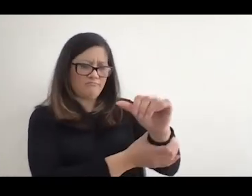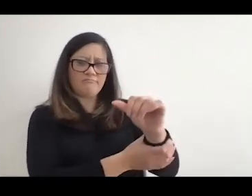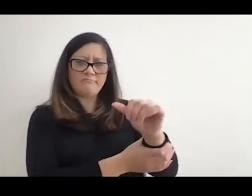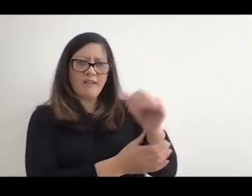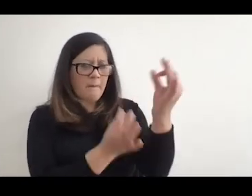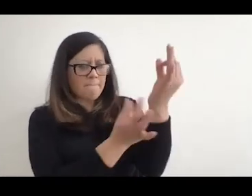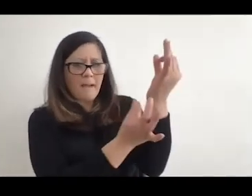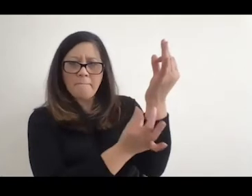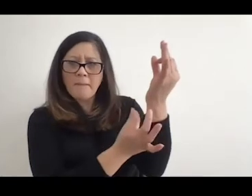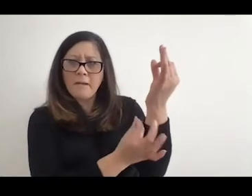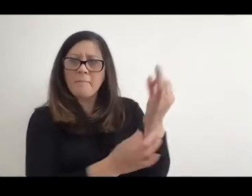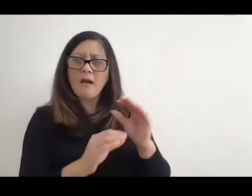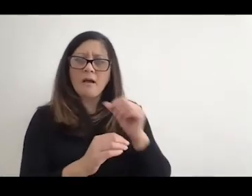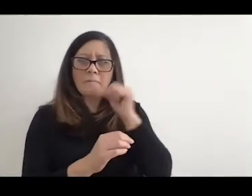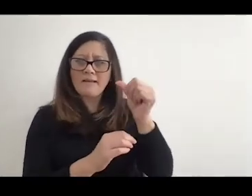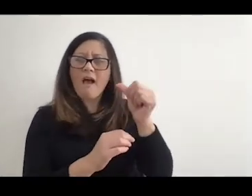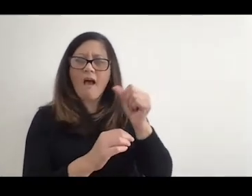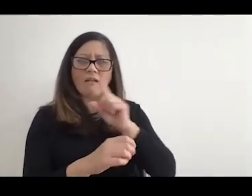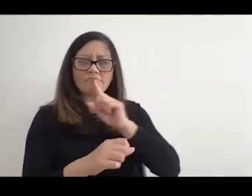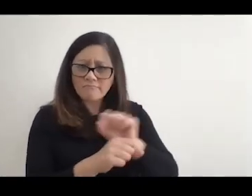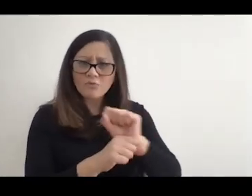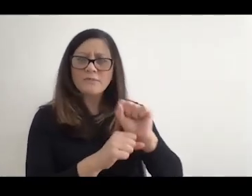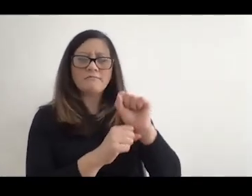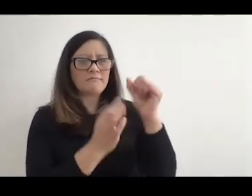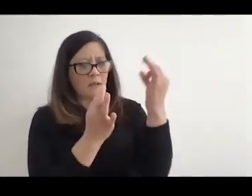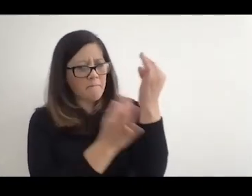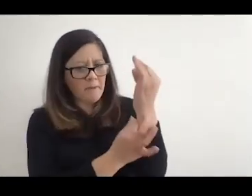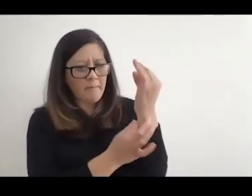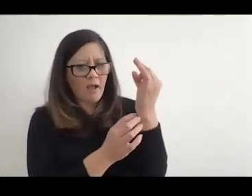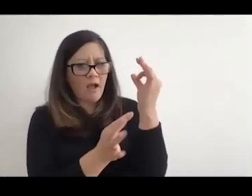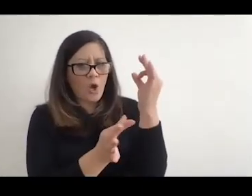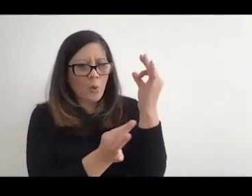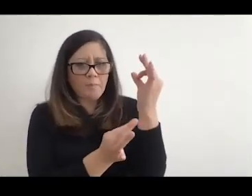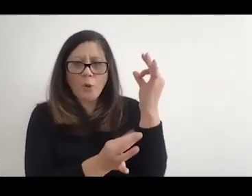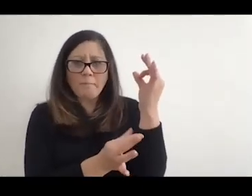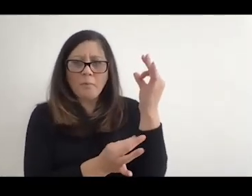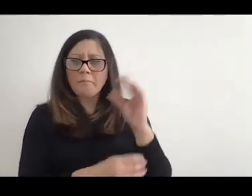to it until she asked me. I looked at my cuff. And I was like, oh,